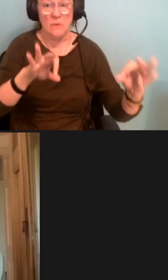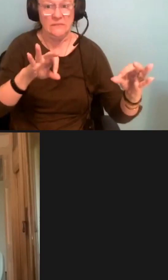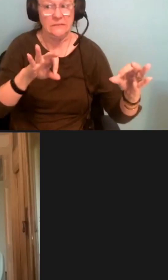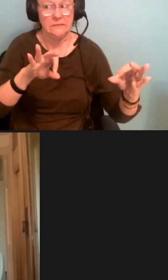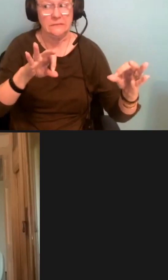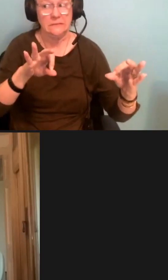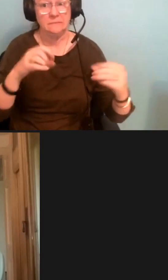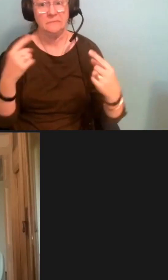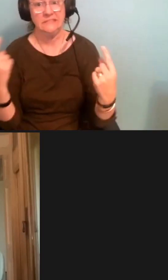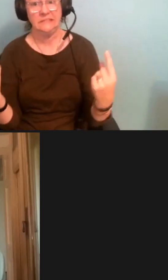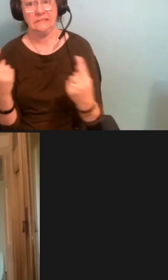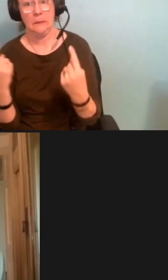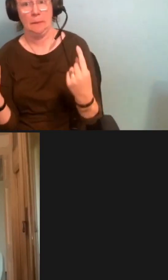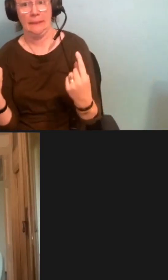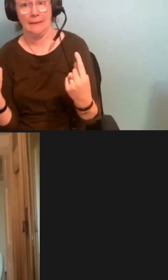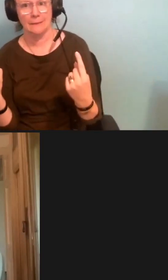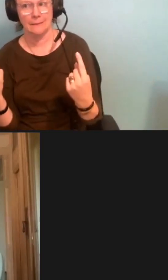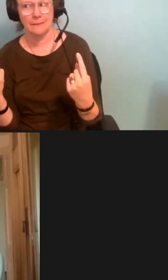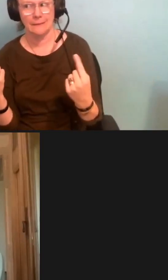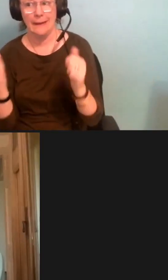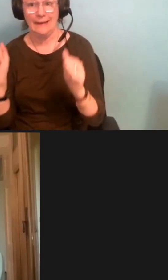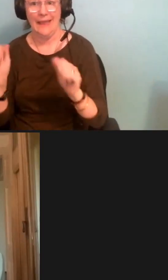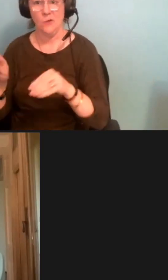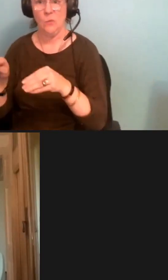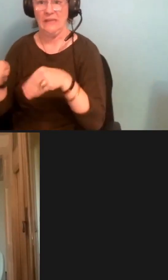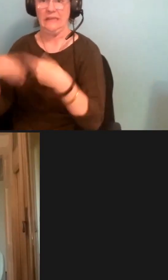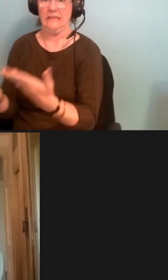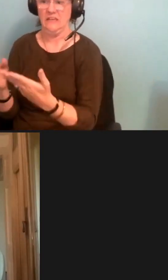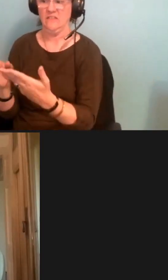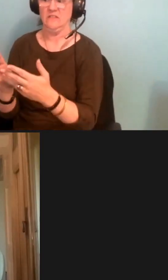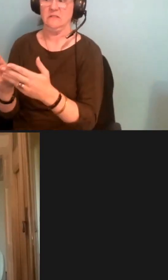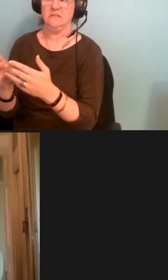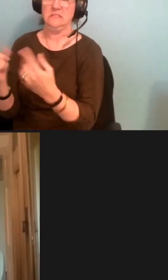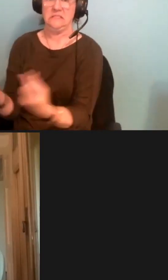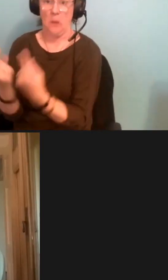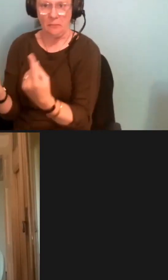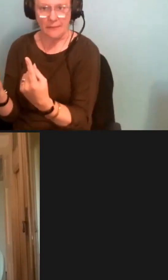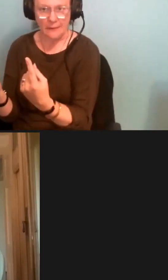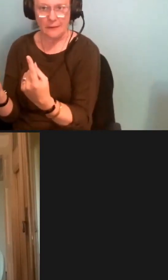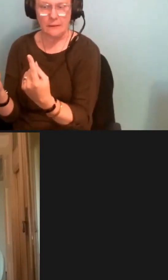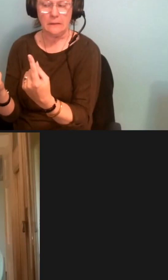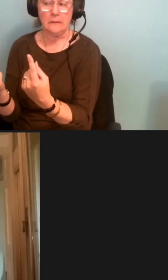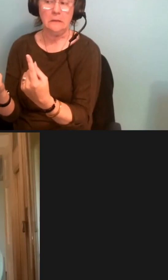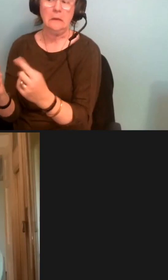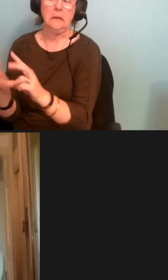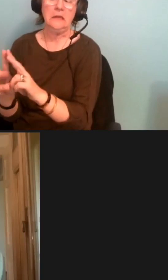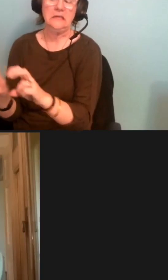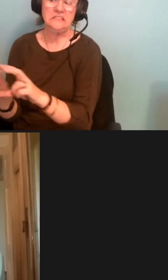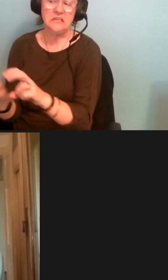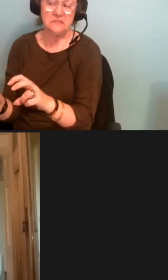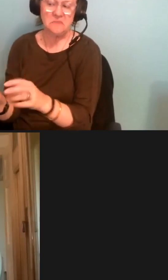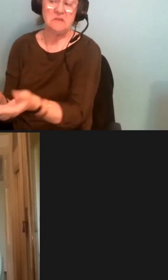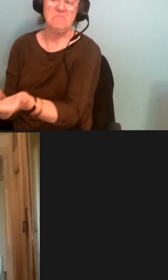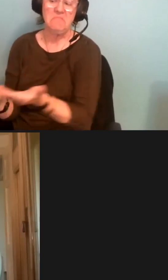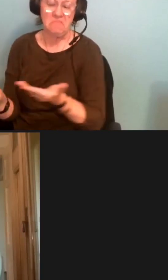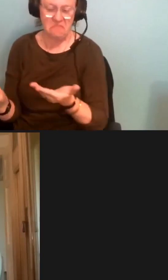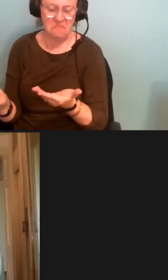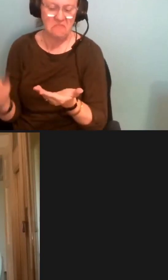not going to do any standardized tests because they're they're not perfectly valid um I believe they're still useful so that you have to acknowledge that